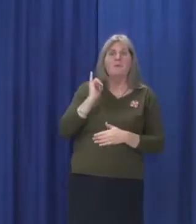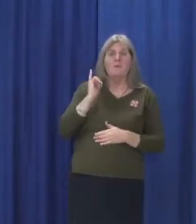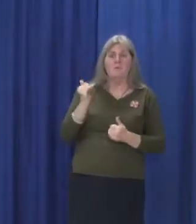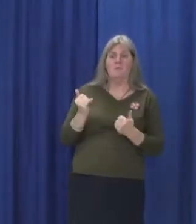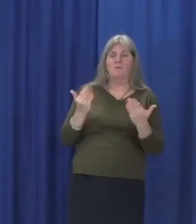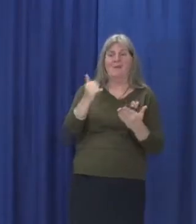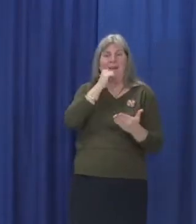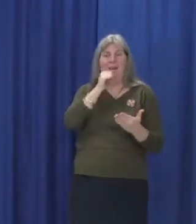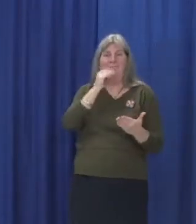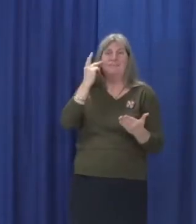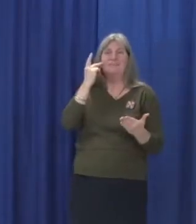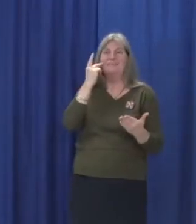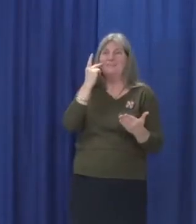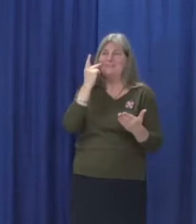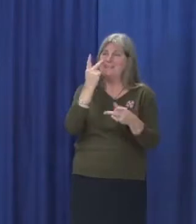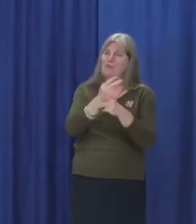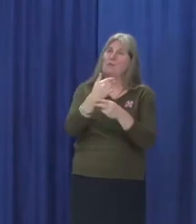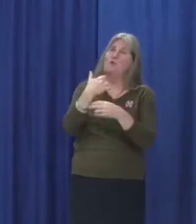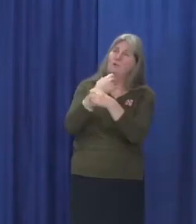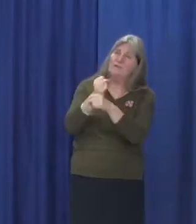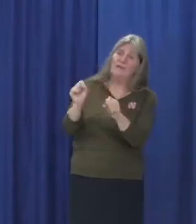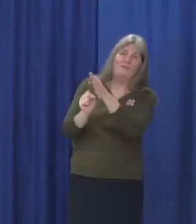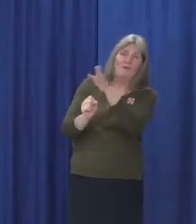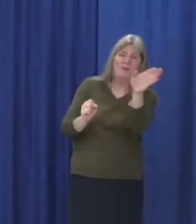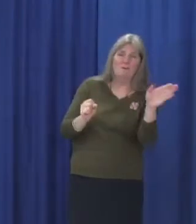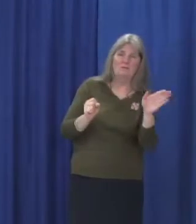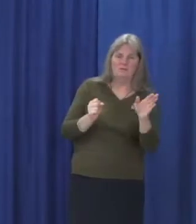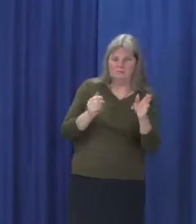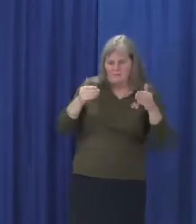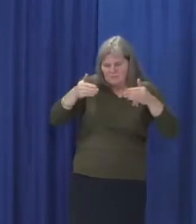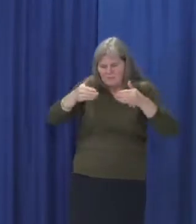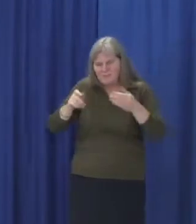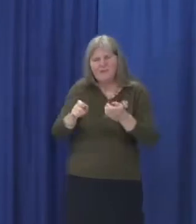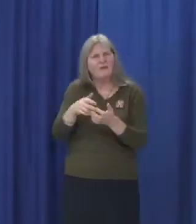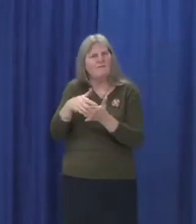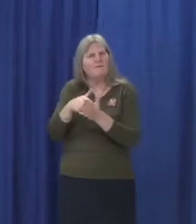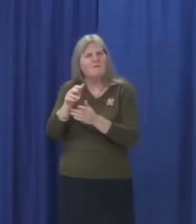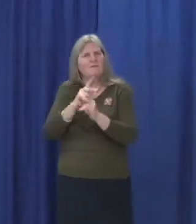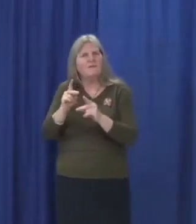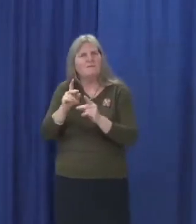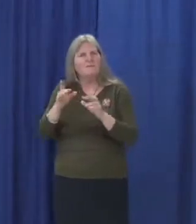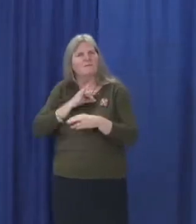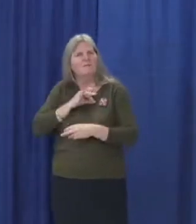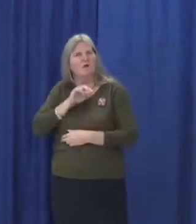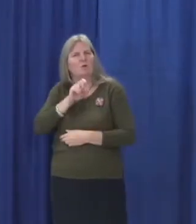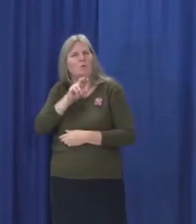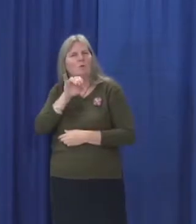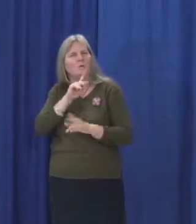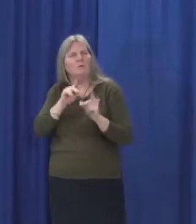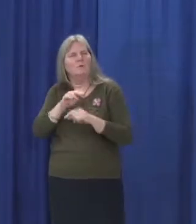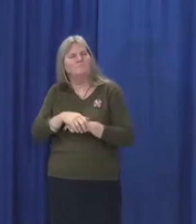serve each and every day especially our most honourable. This requirement will come into